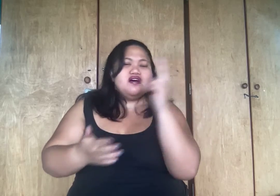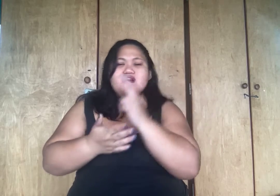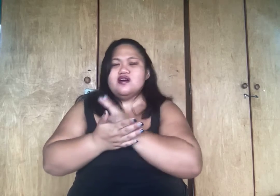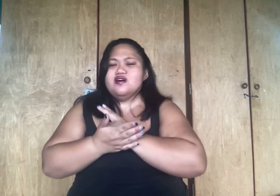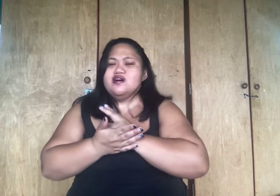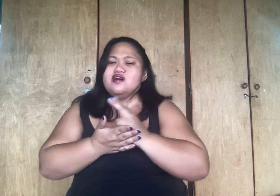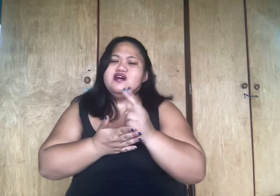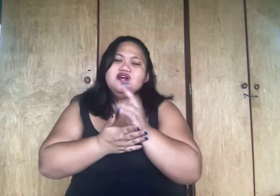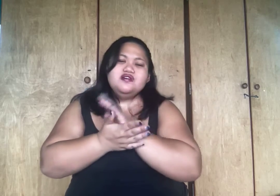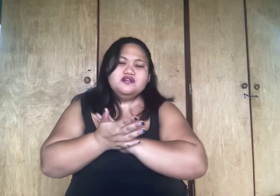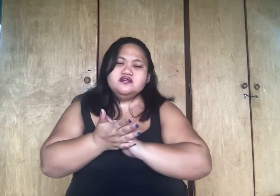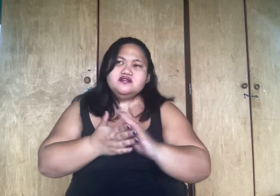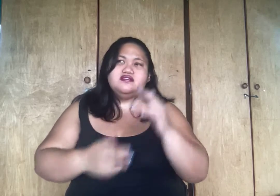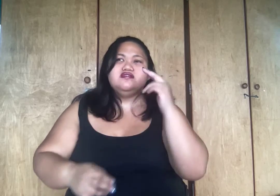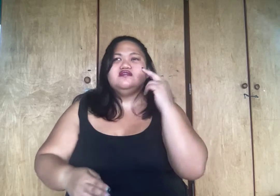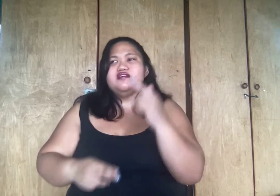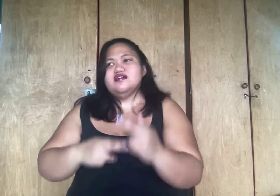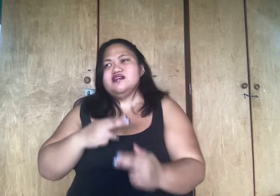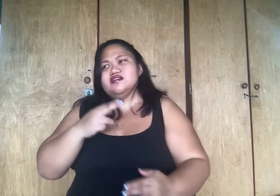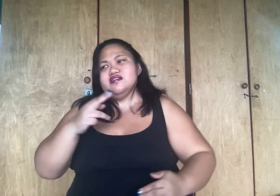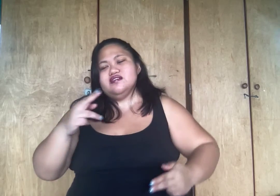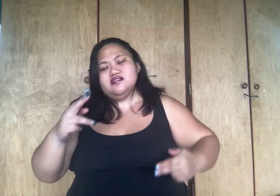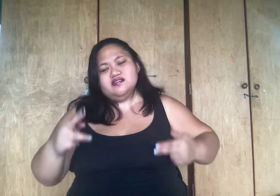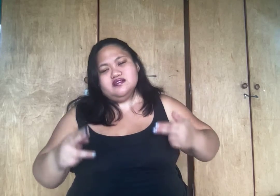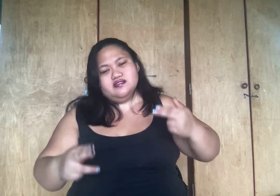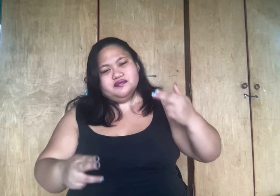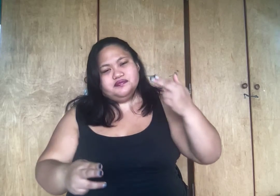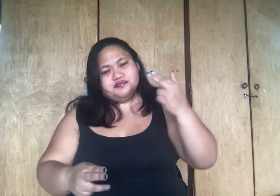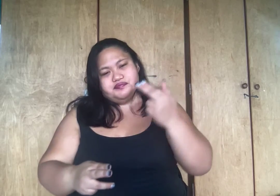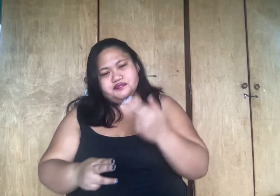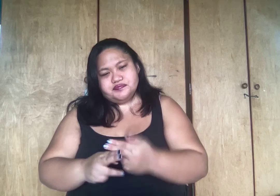... ill worship his holy ... ... name ...